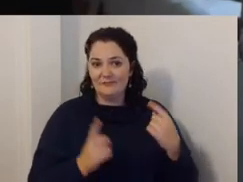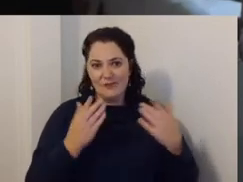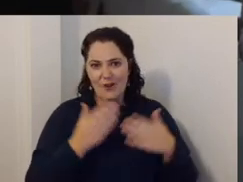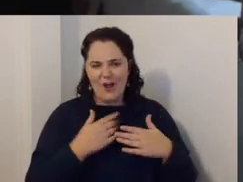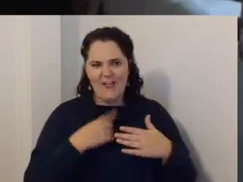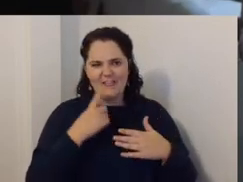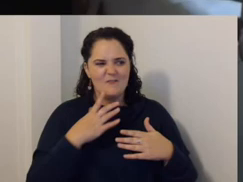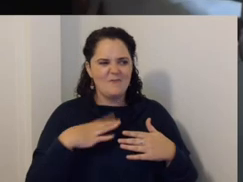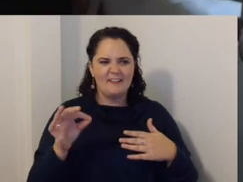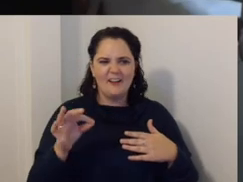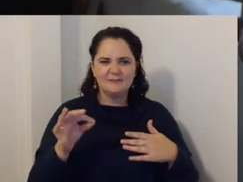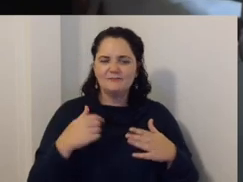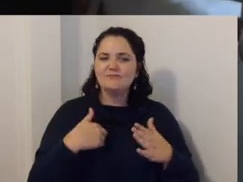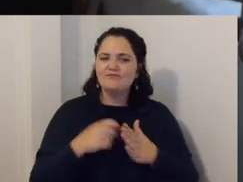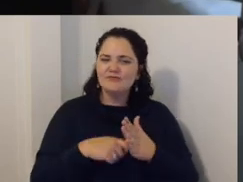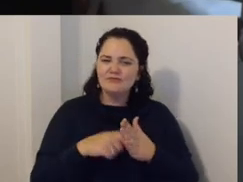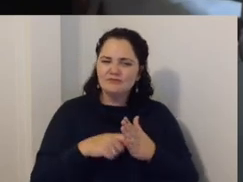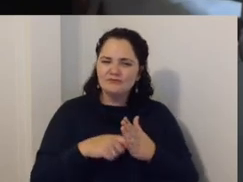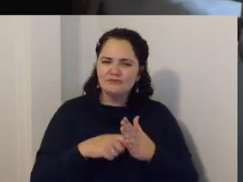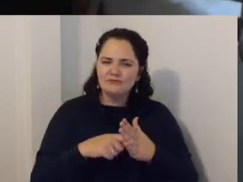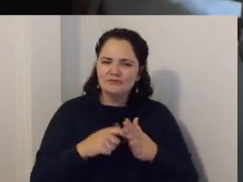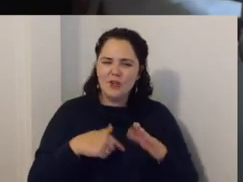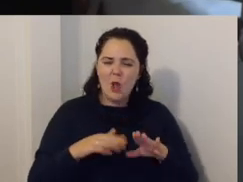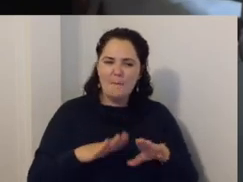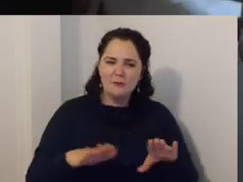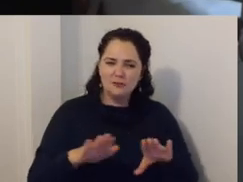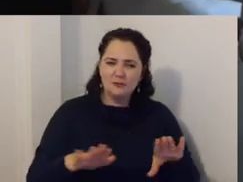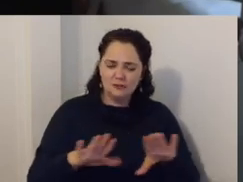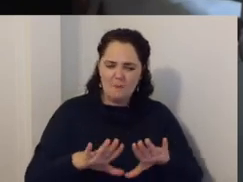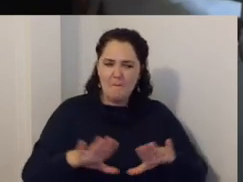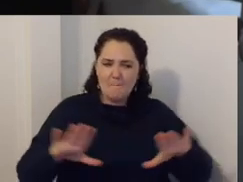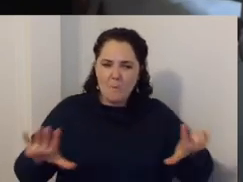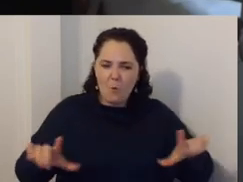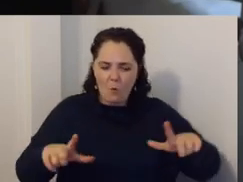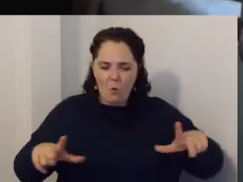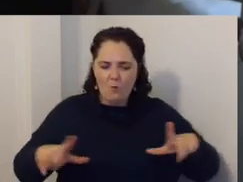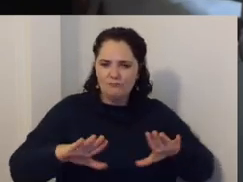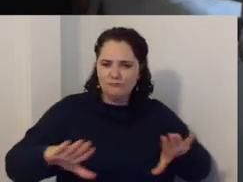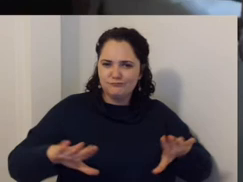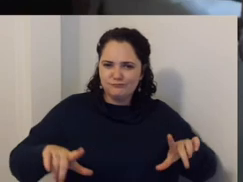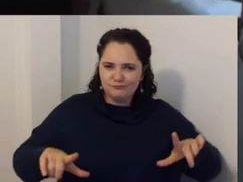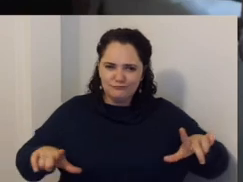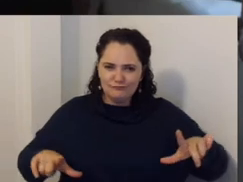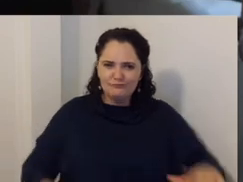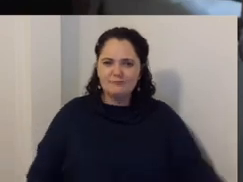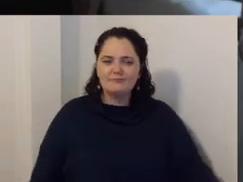of that graphite powder and I'm going to push it right out to the edges of my sheet of paper